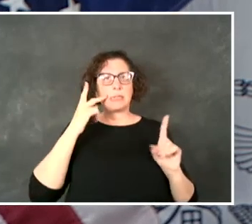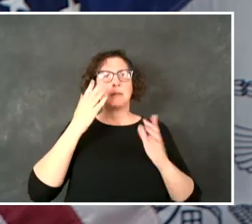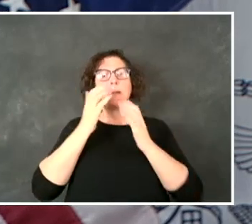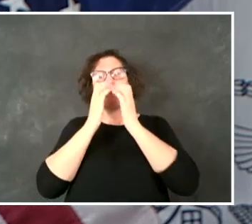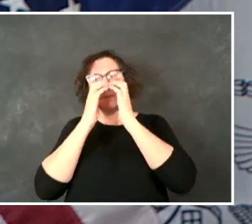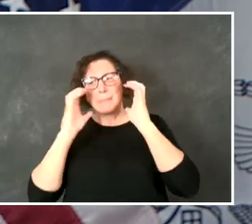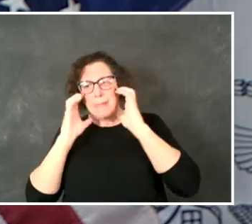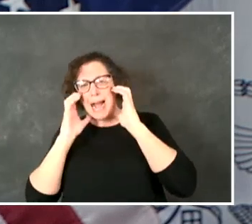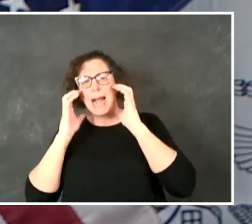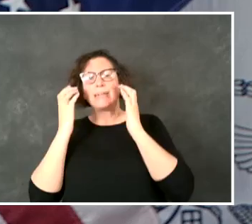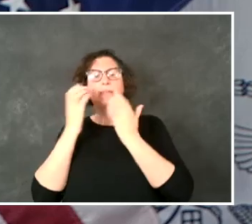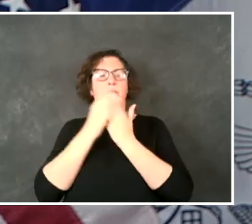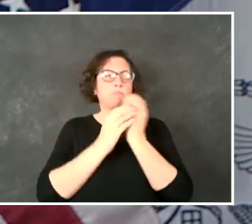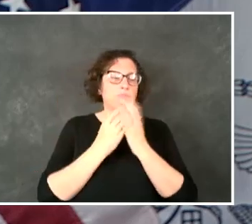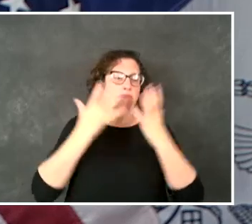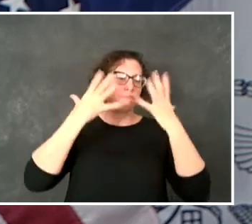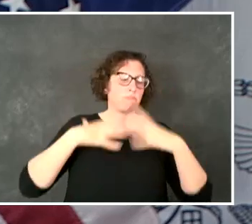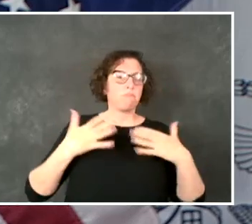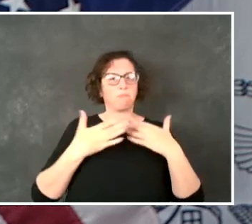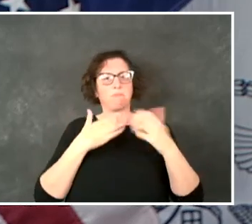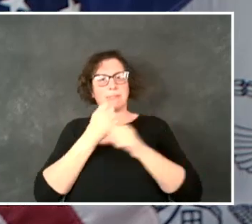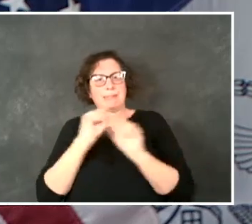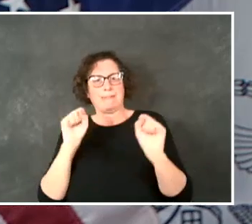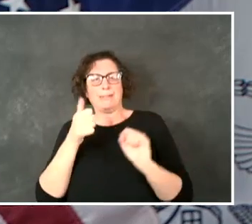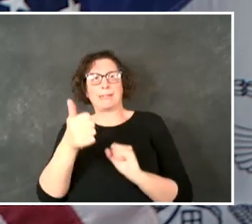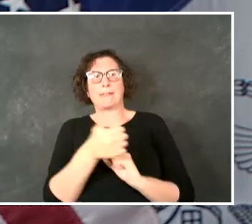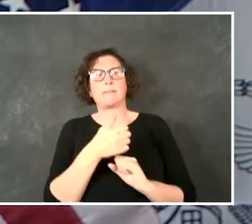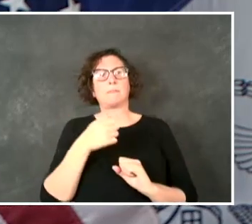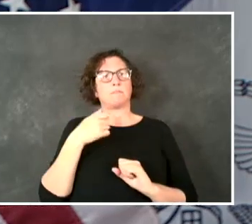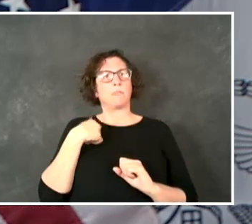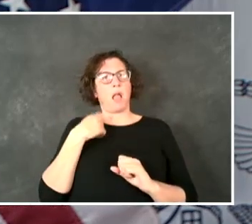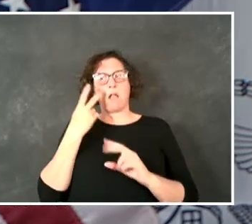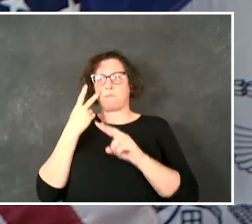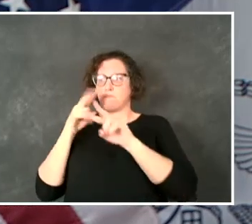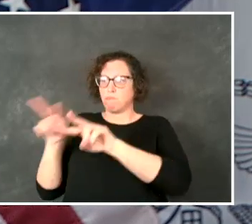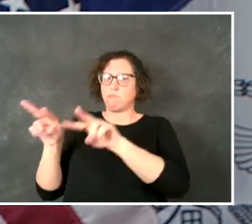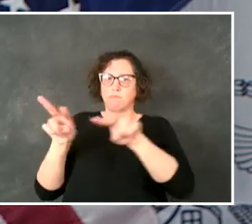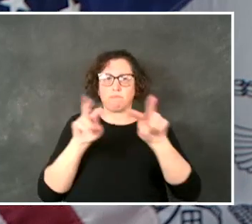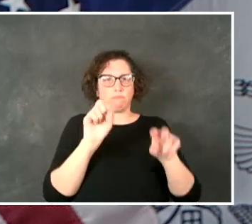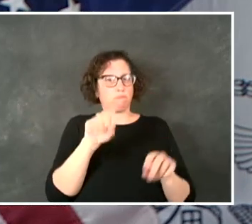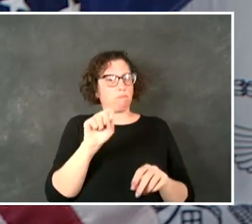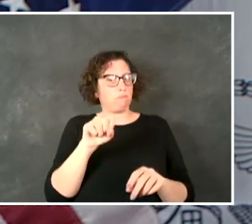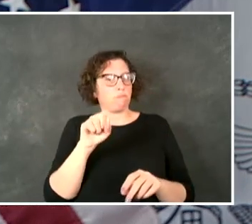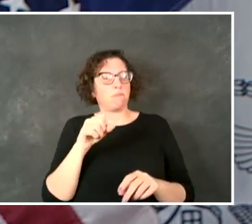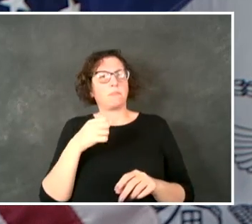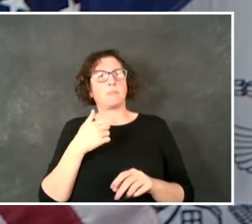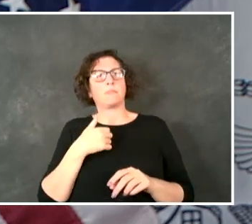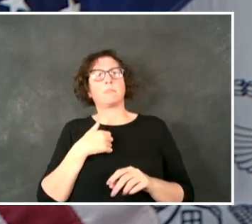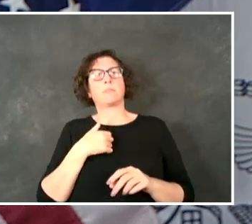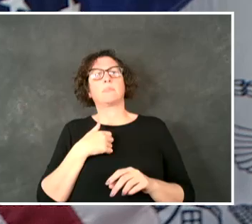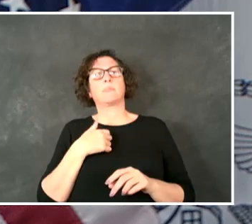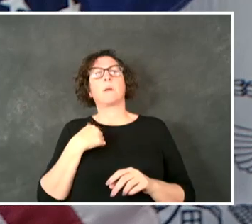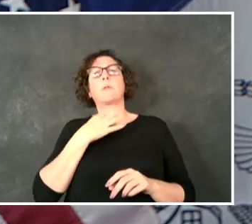AS WE TOLD PEOPLE IT'S IMPORTANT TO USE SAFE COVERIN, GSHO W